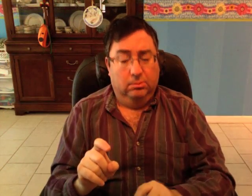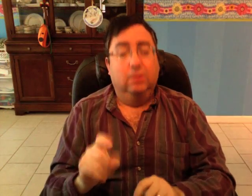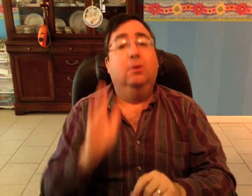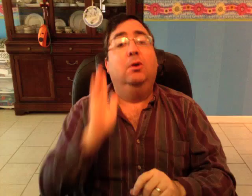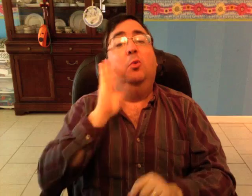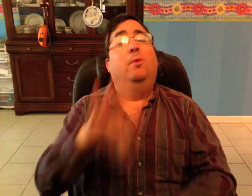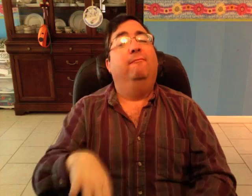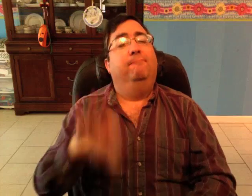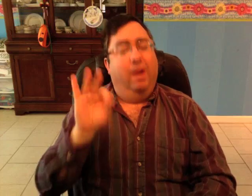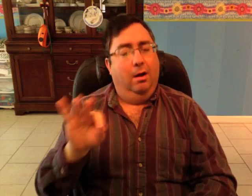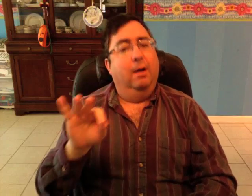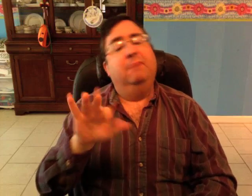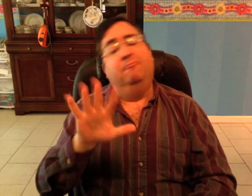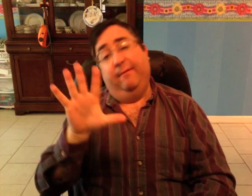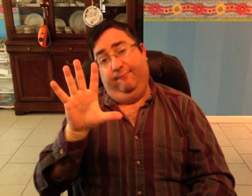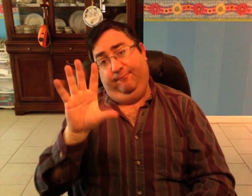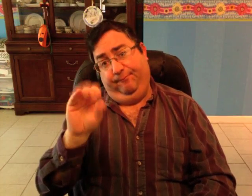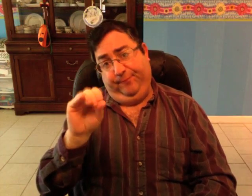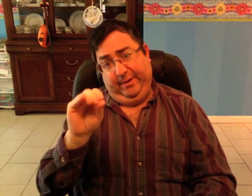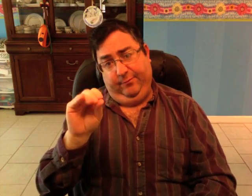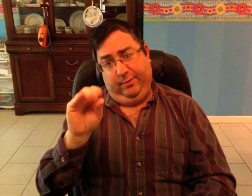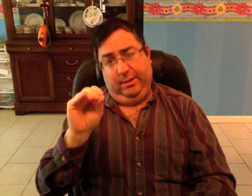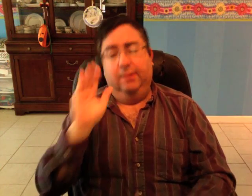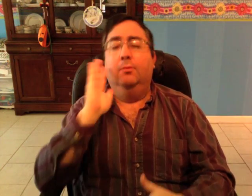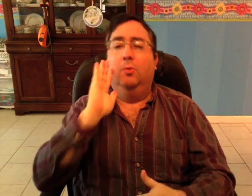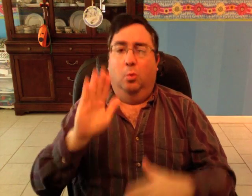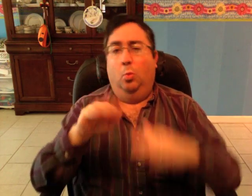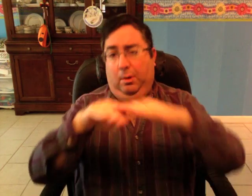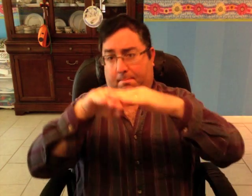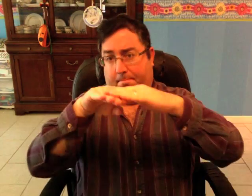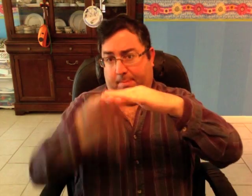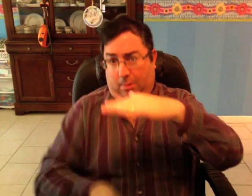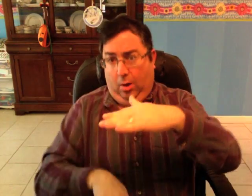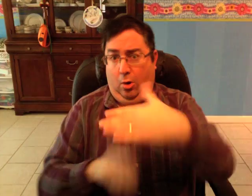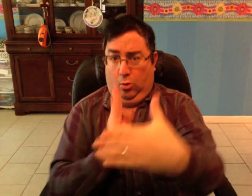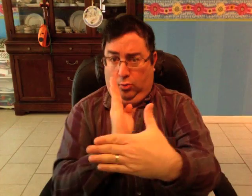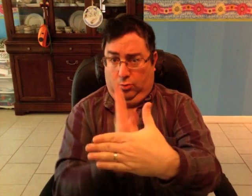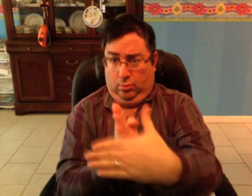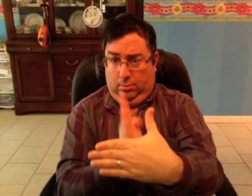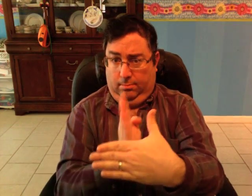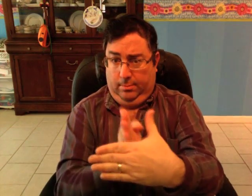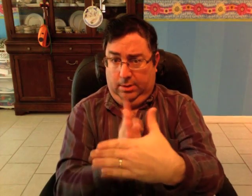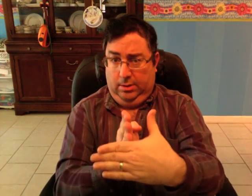you would find that 50 of them scored below that mean,